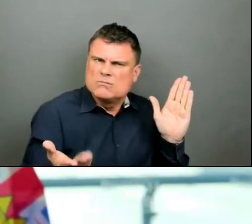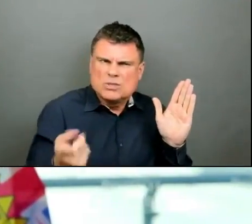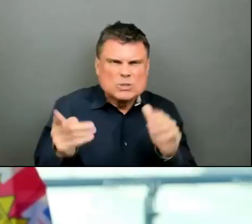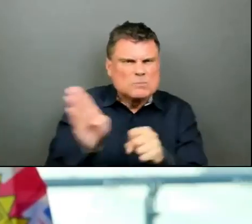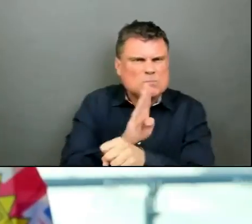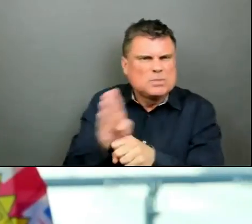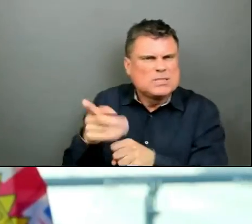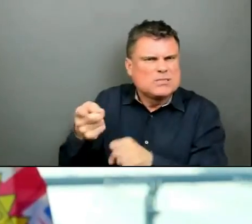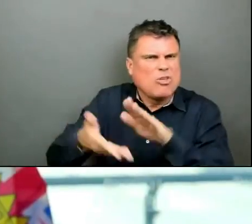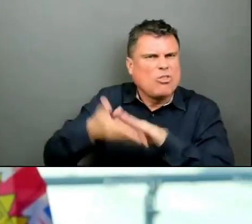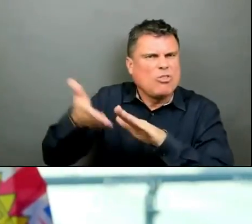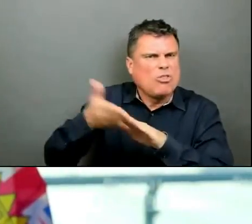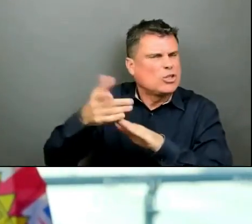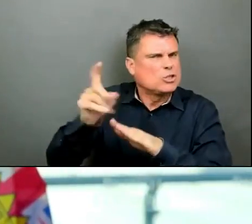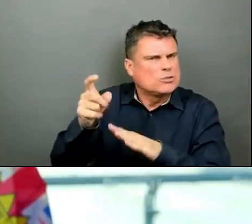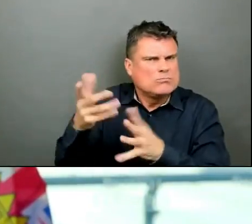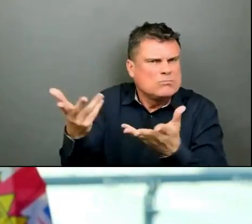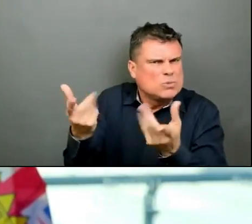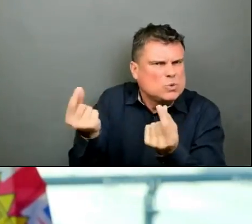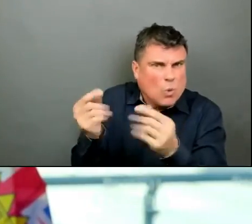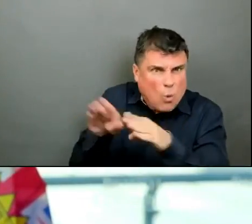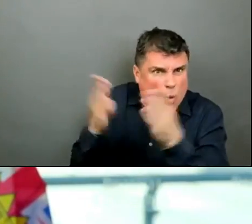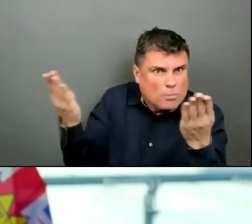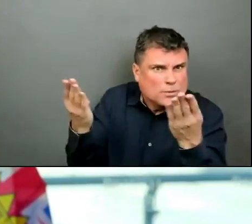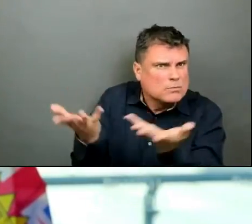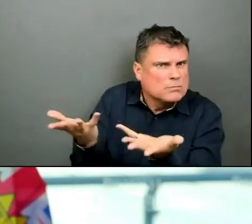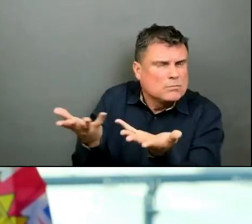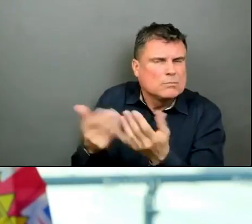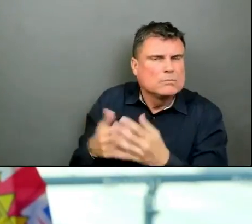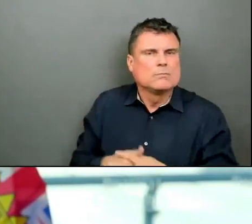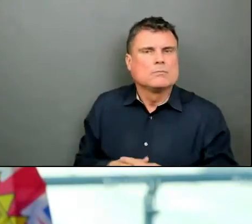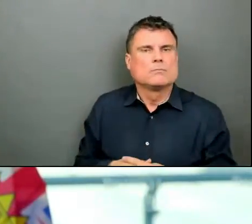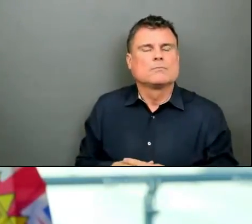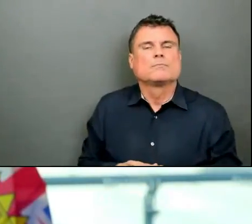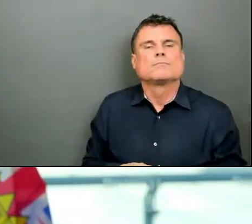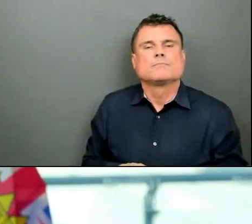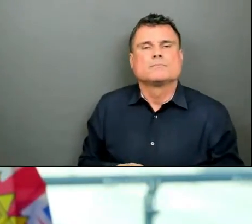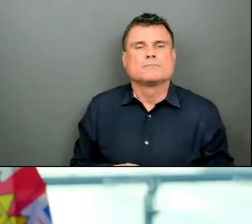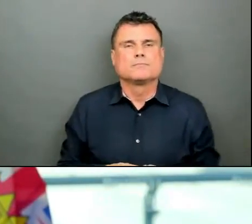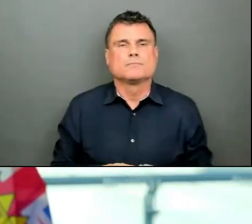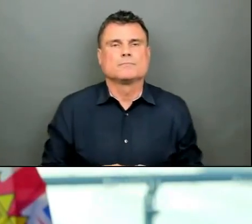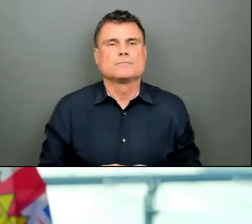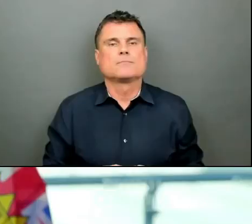operate? That one very clear.